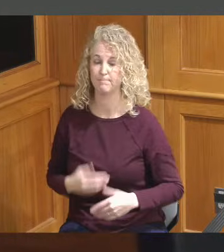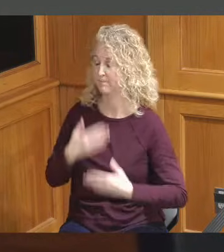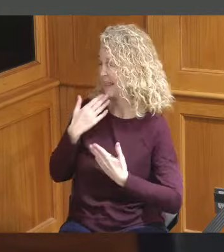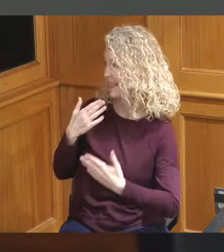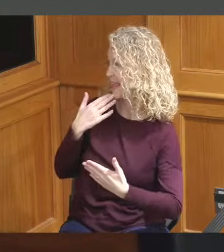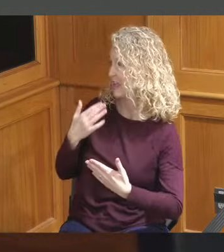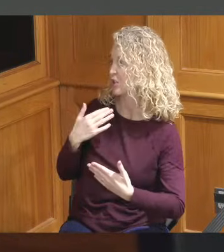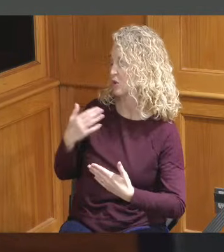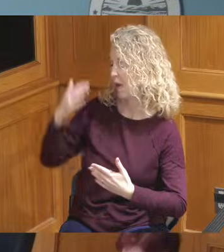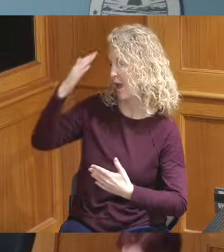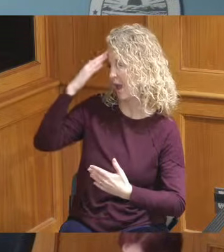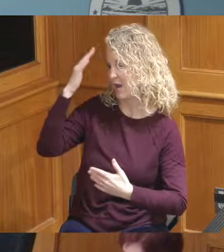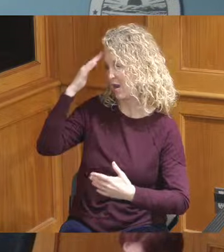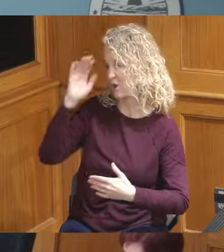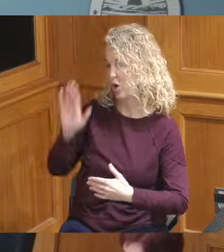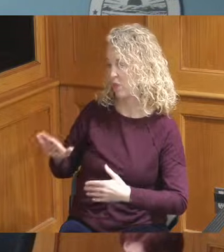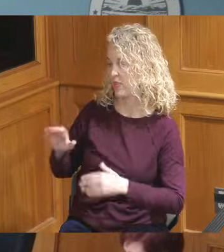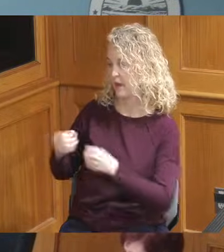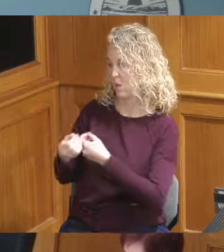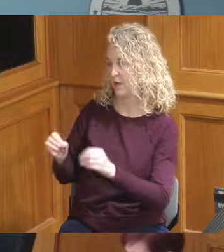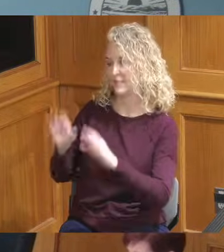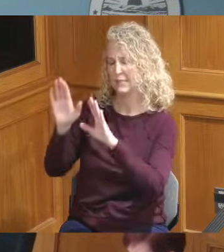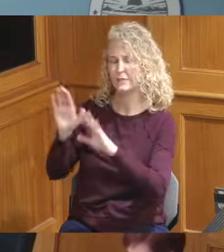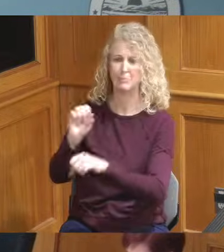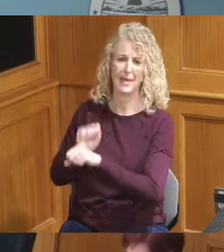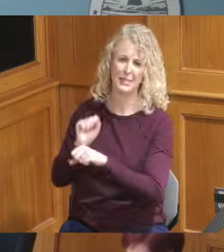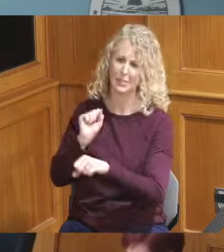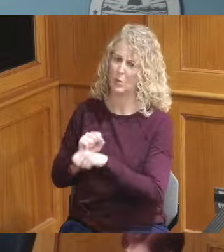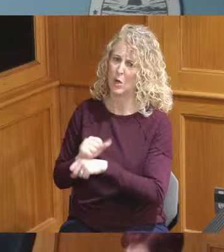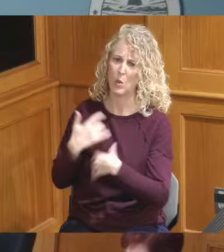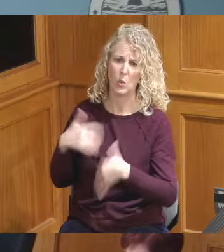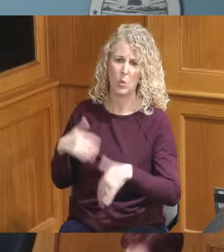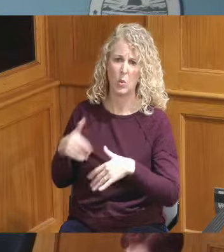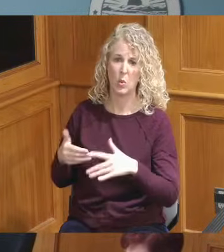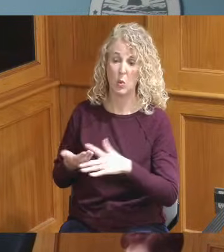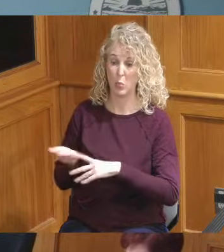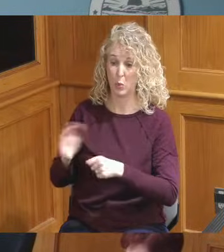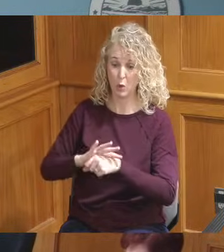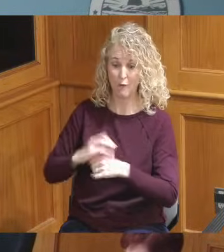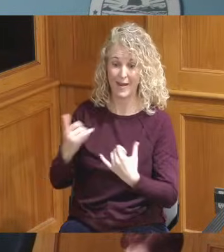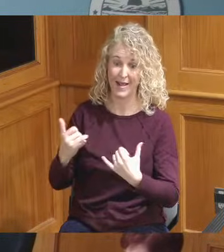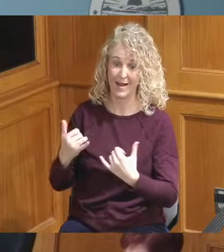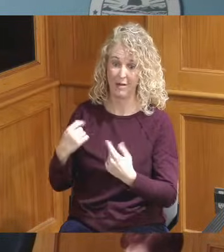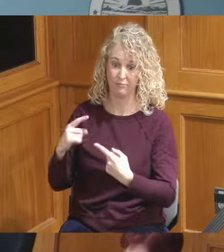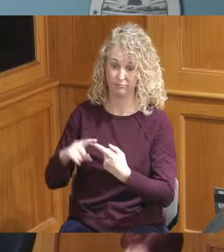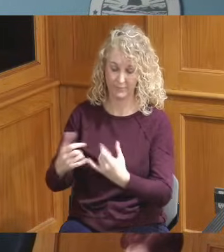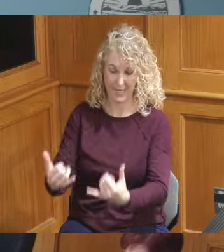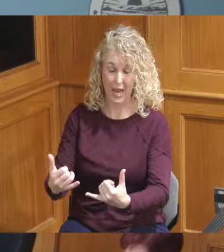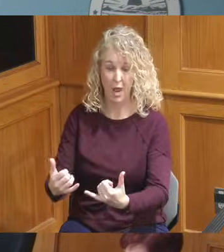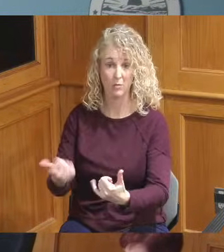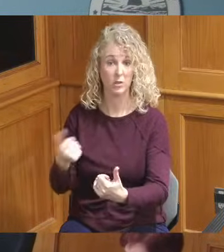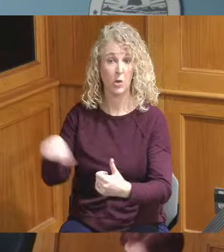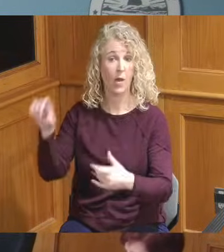much. I know they do great work even through CO and beyond. So, uh, any other comments as